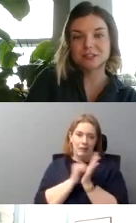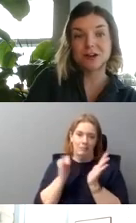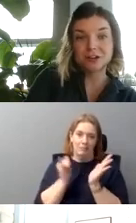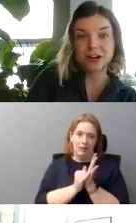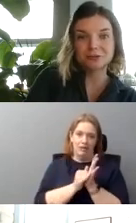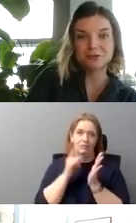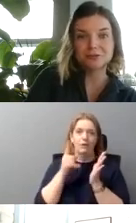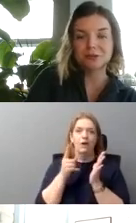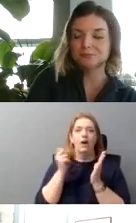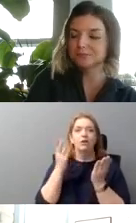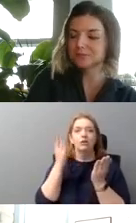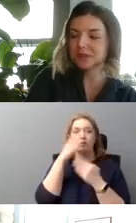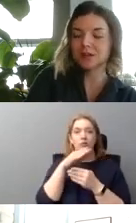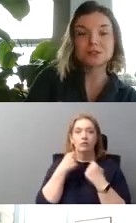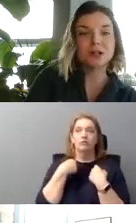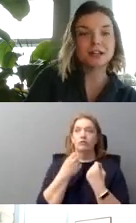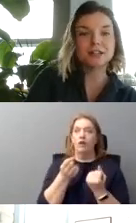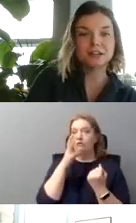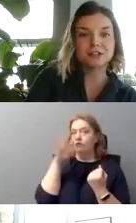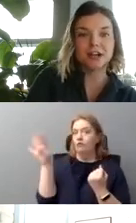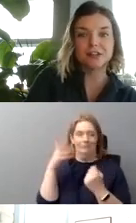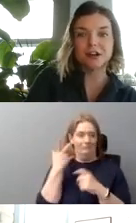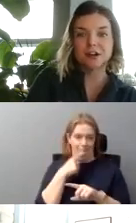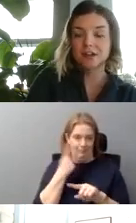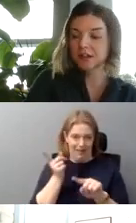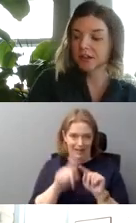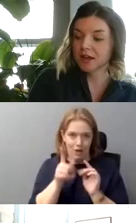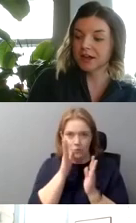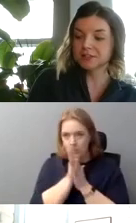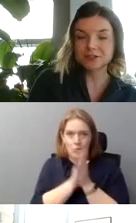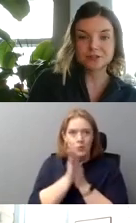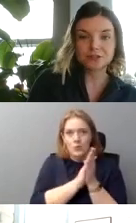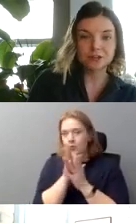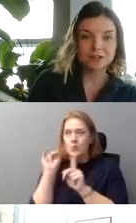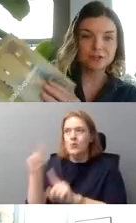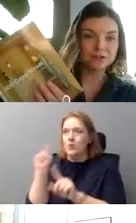sites on your actual road trip. So we'll add a link in the chat there. I also do want to